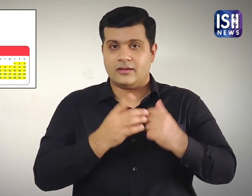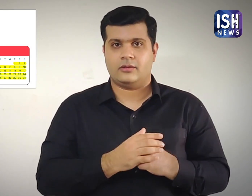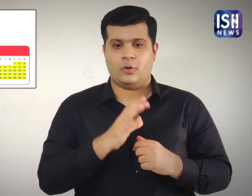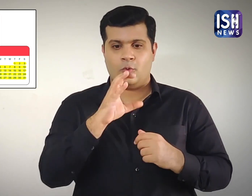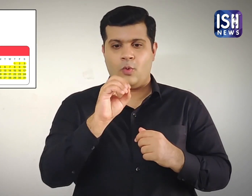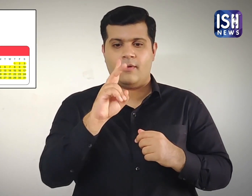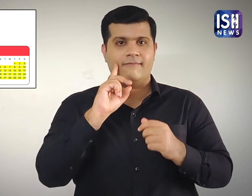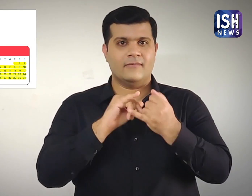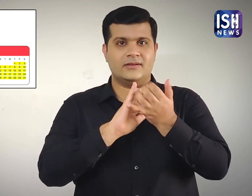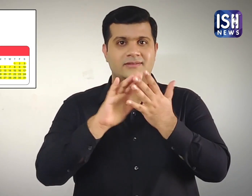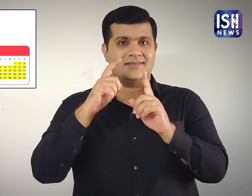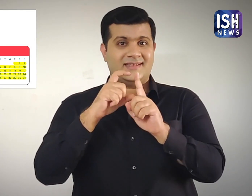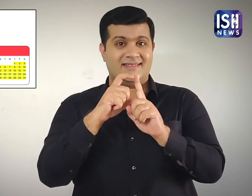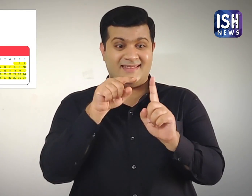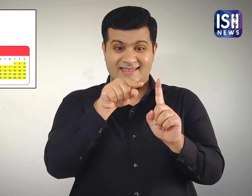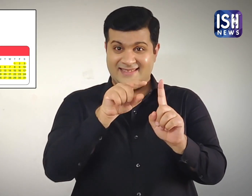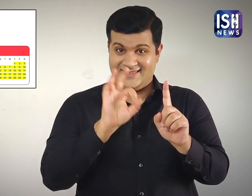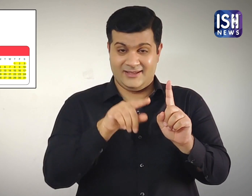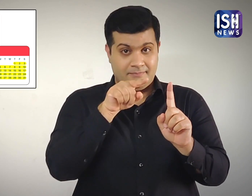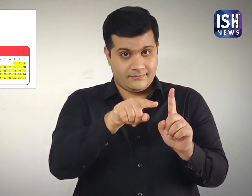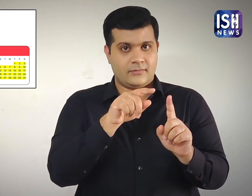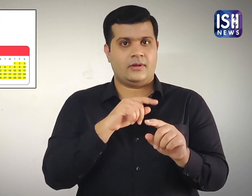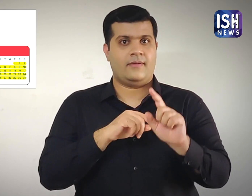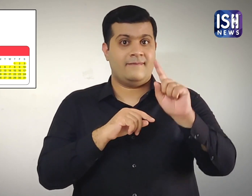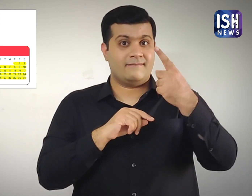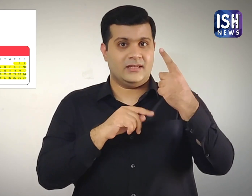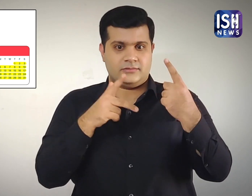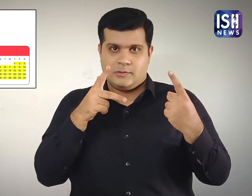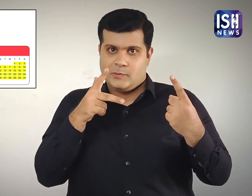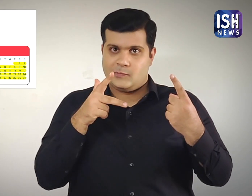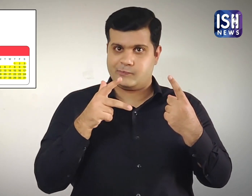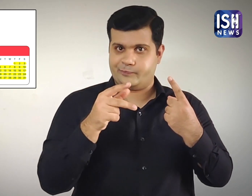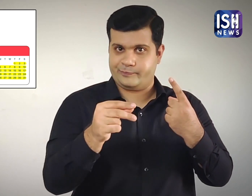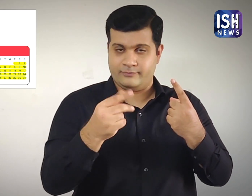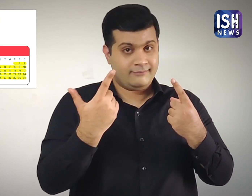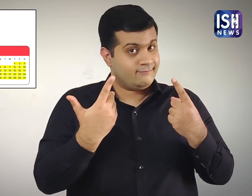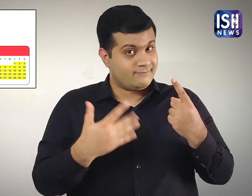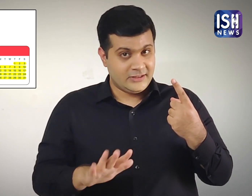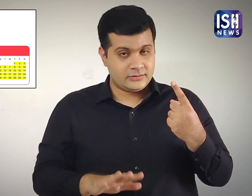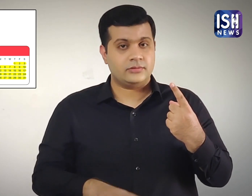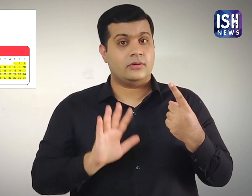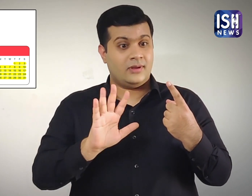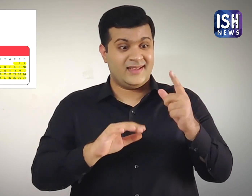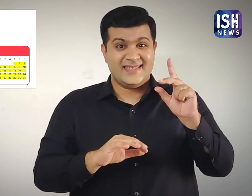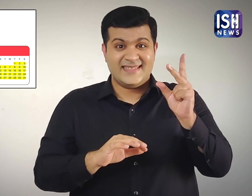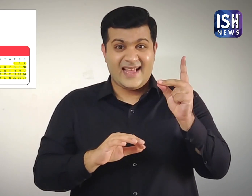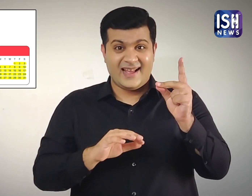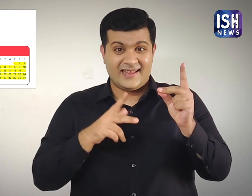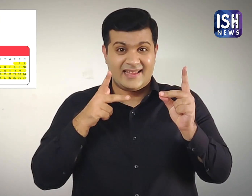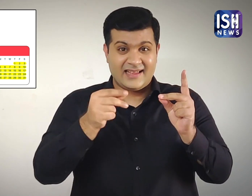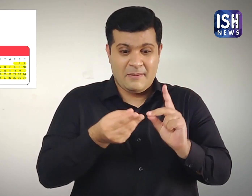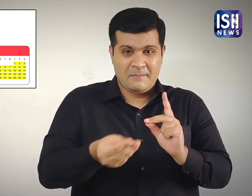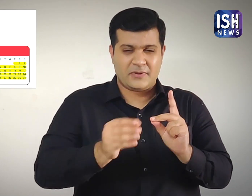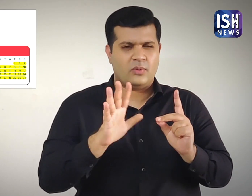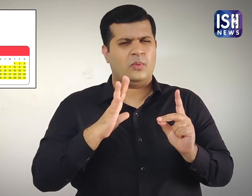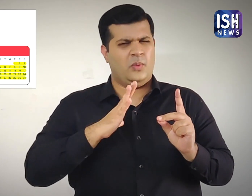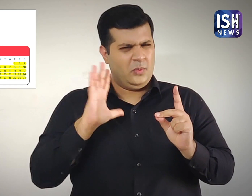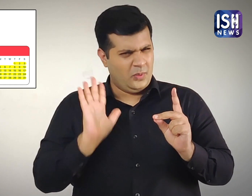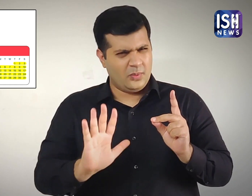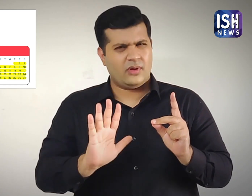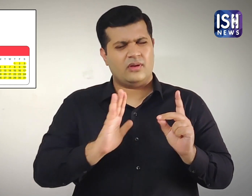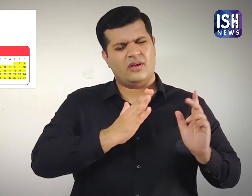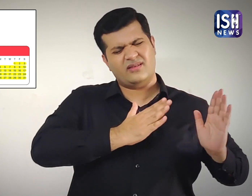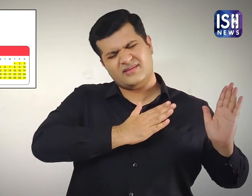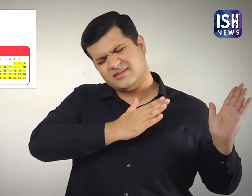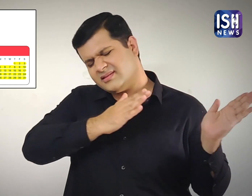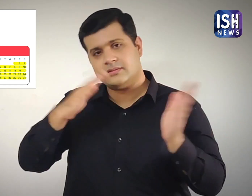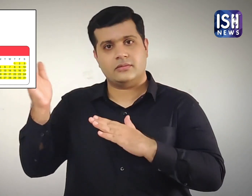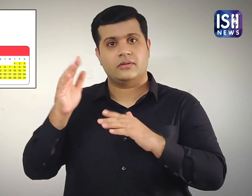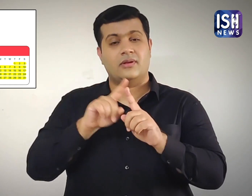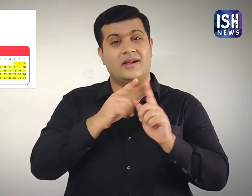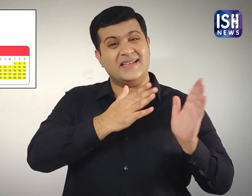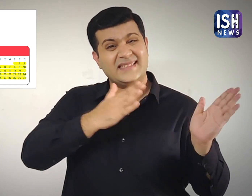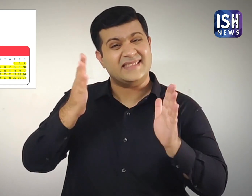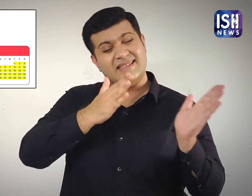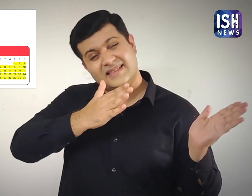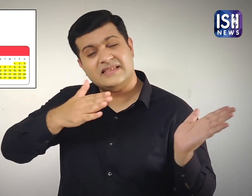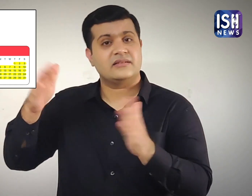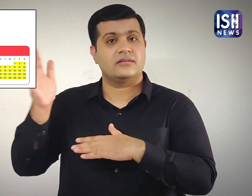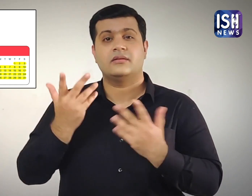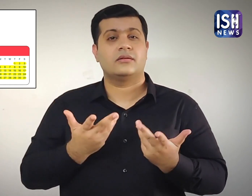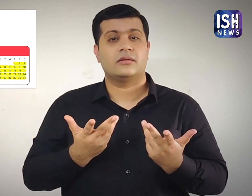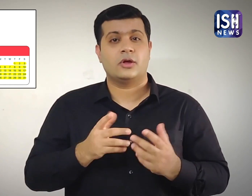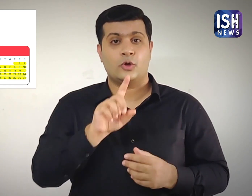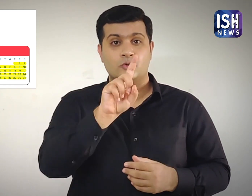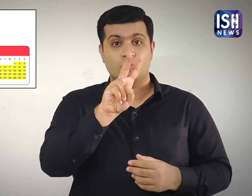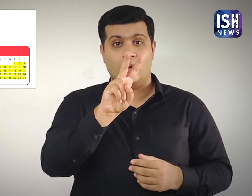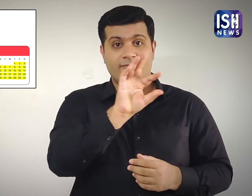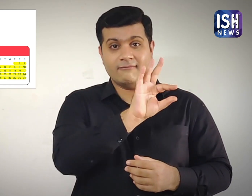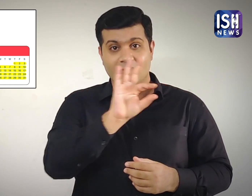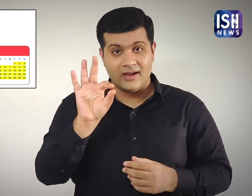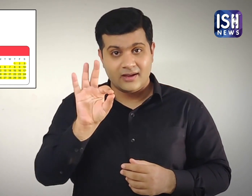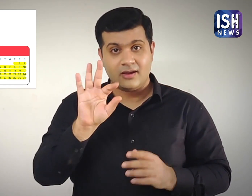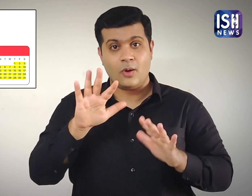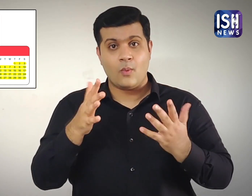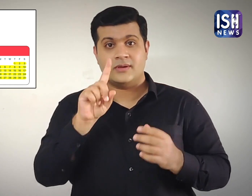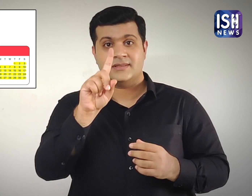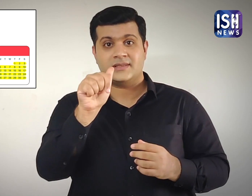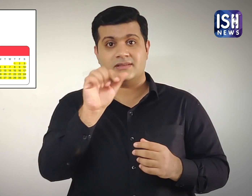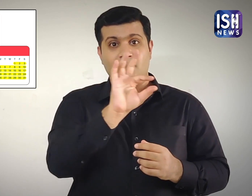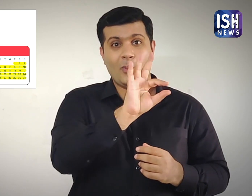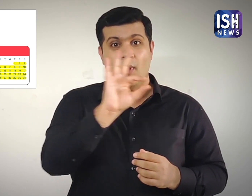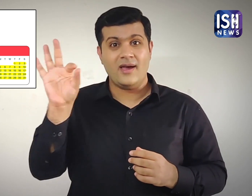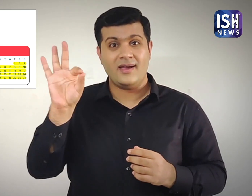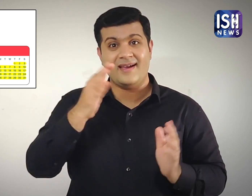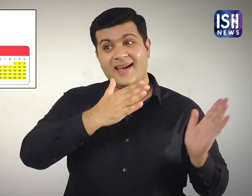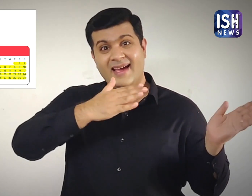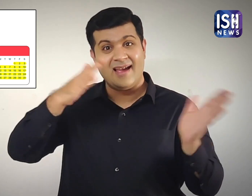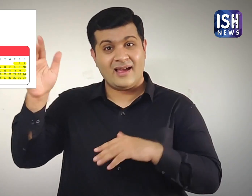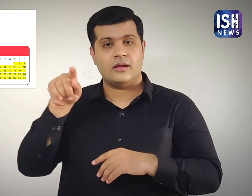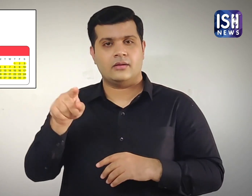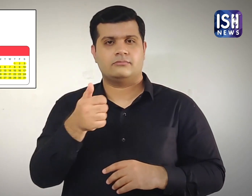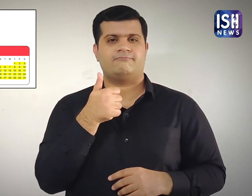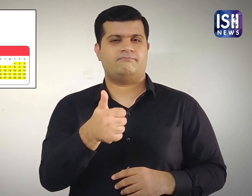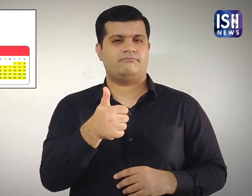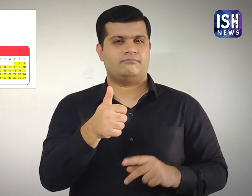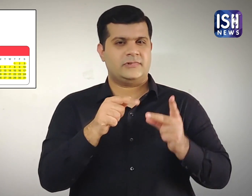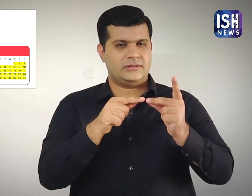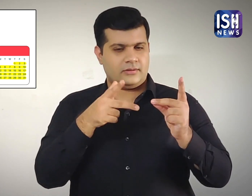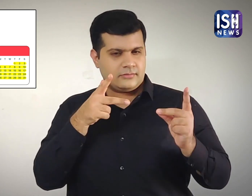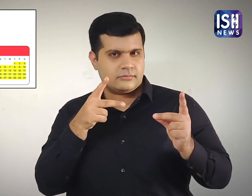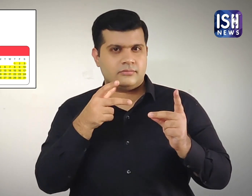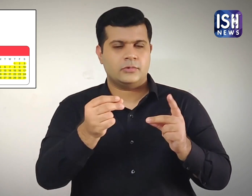Covishield is also given in 2 doses. Second dose could be delayed, i.e. given 12-16 weeks after.